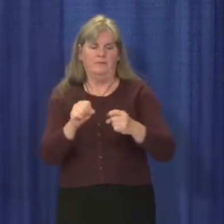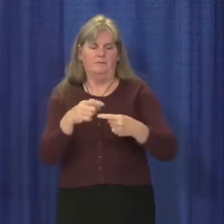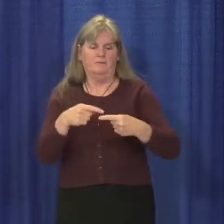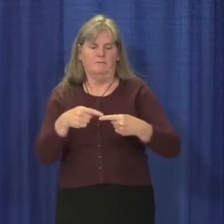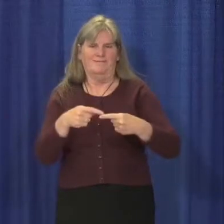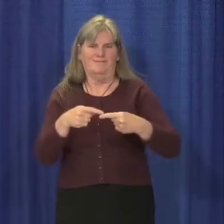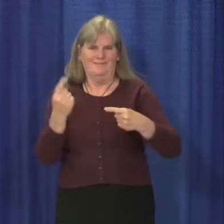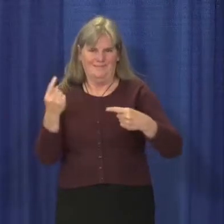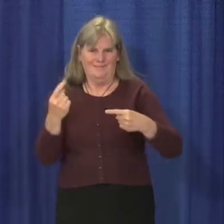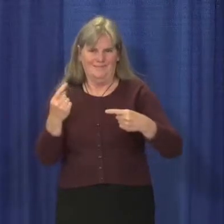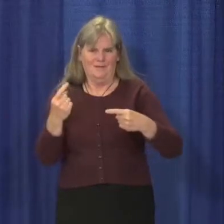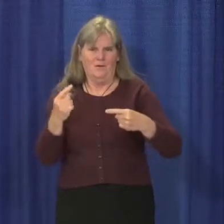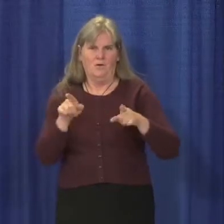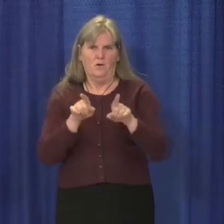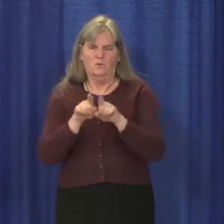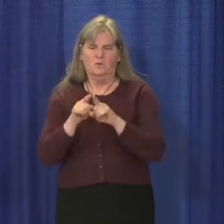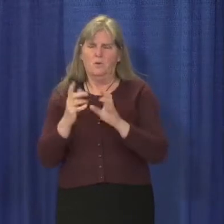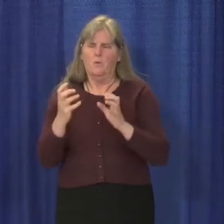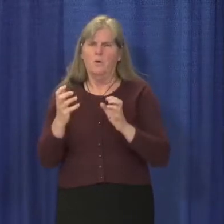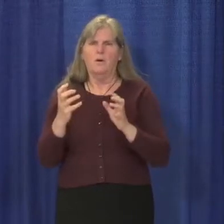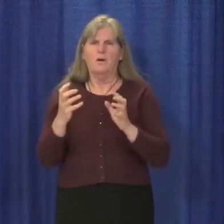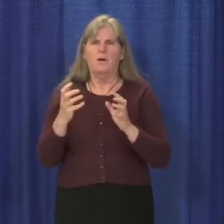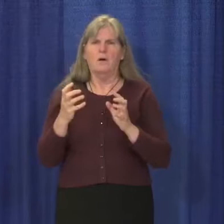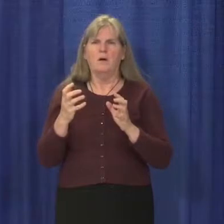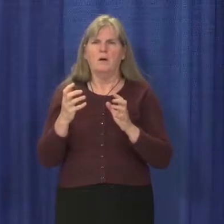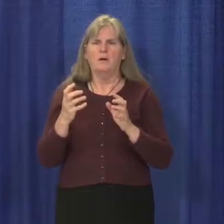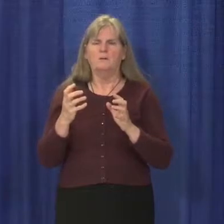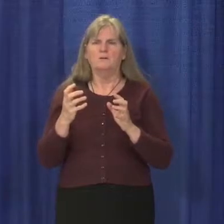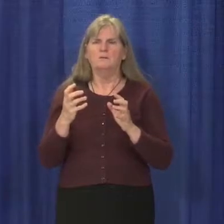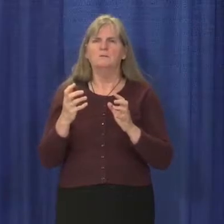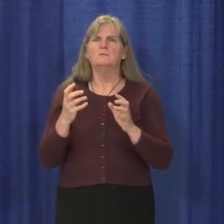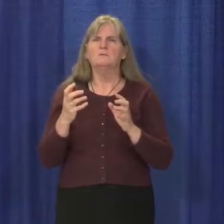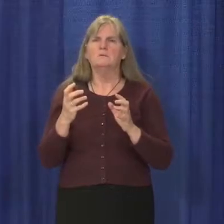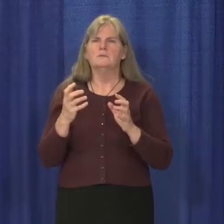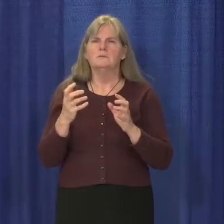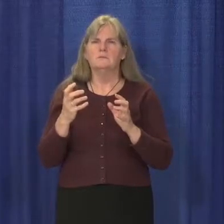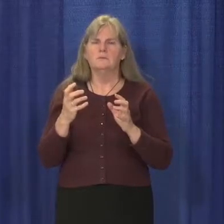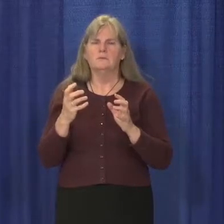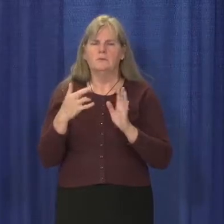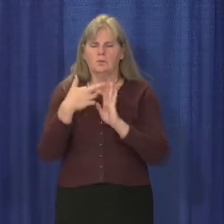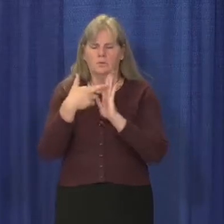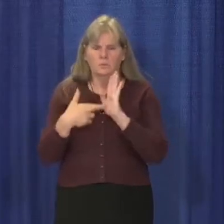been advocating for more symmetry when it comes to the two nations about going back and